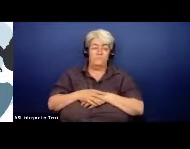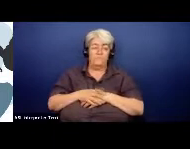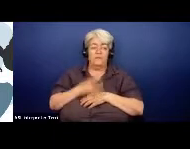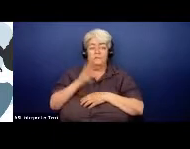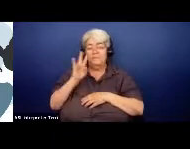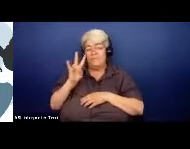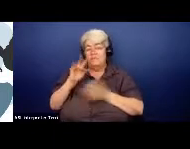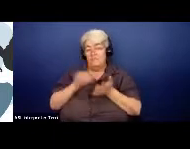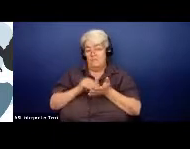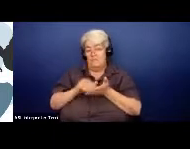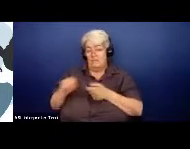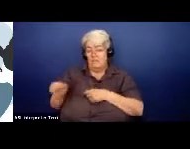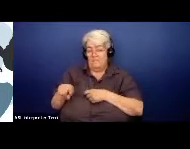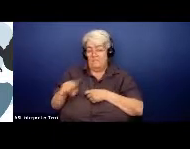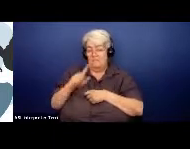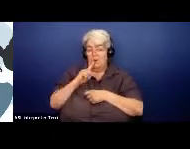million of them are under services which